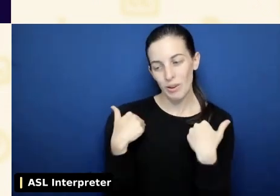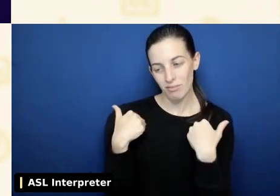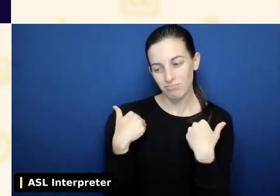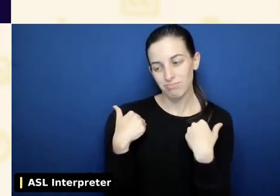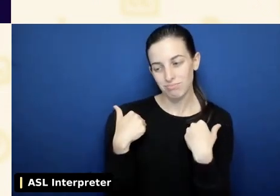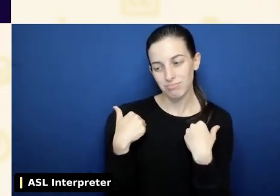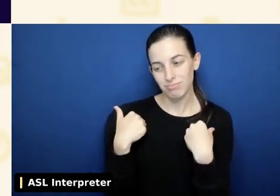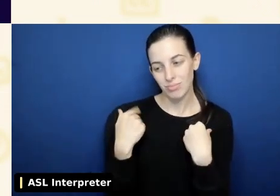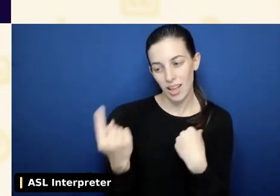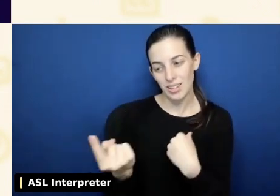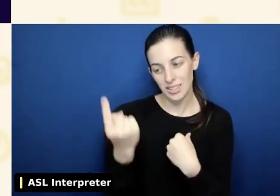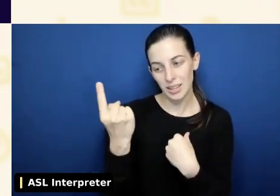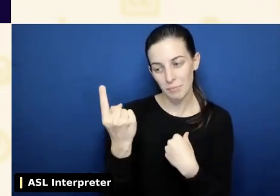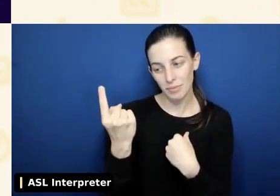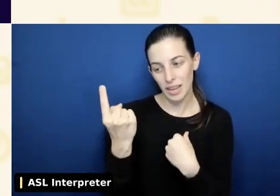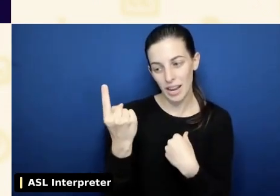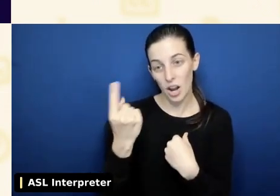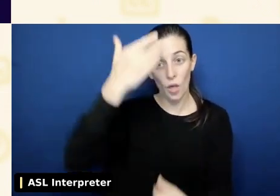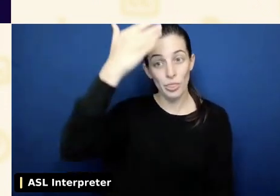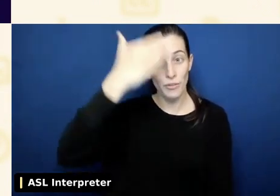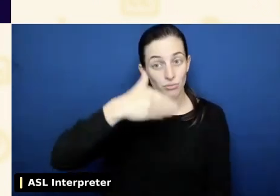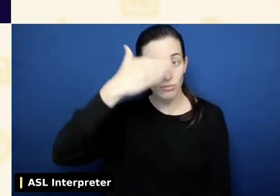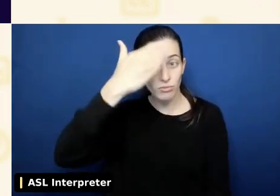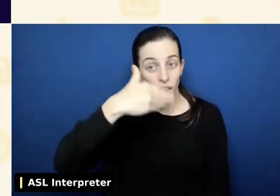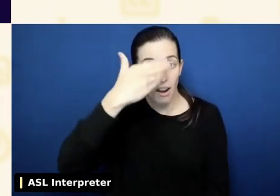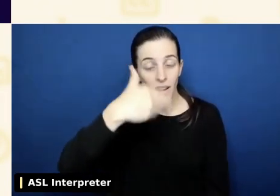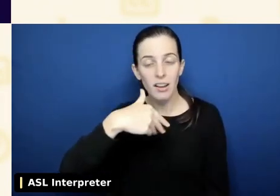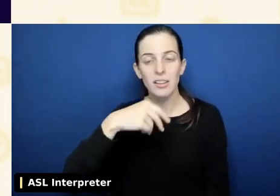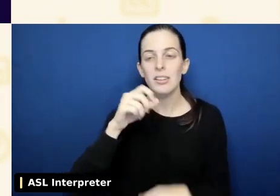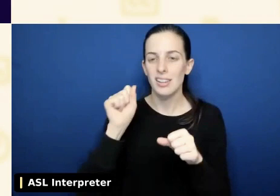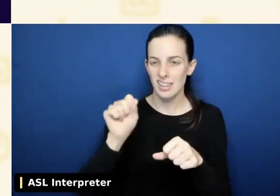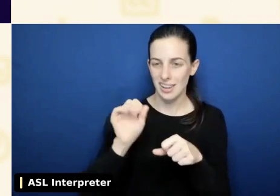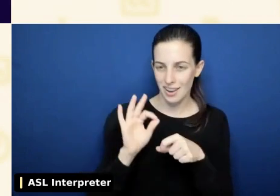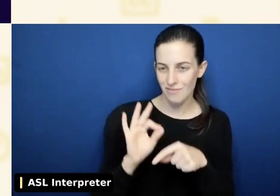on the front-end of the website on top of the website itself